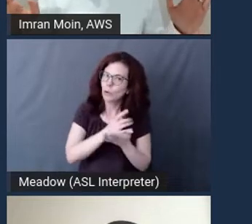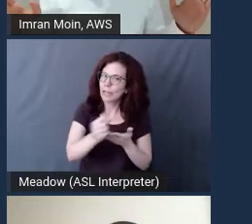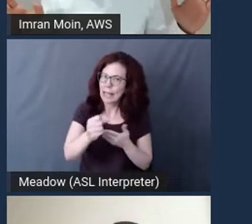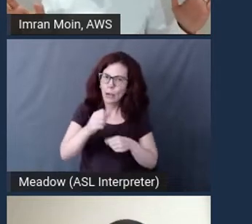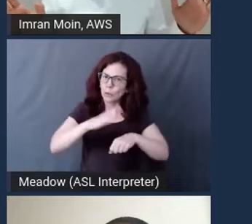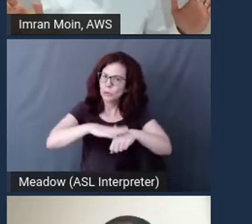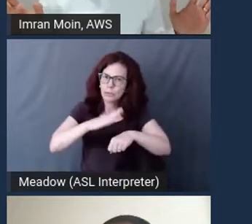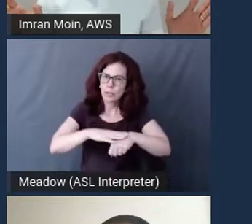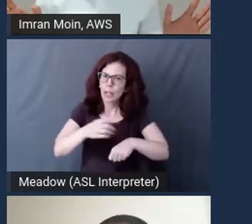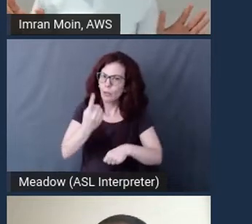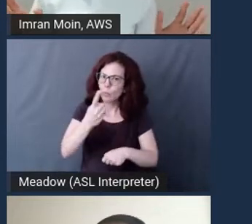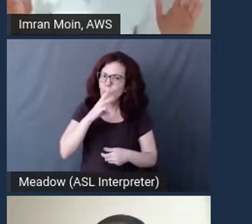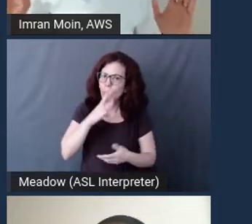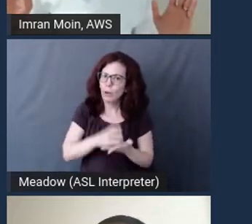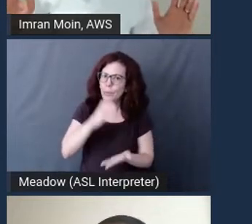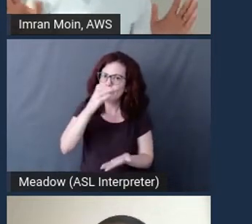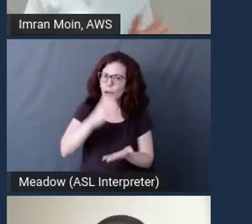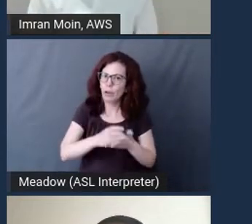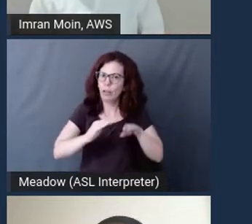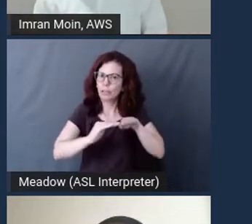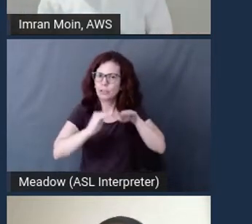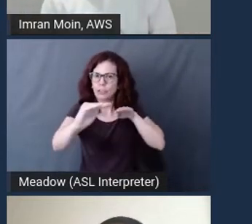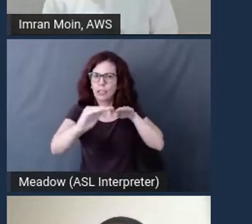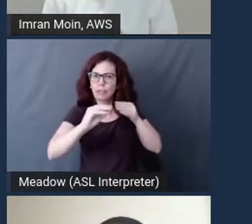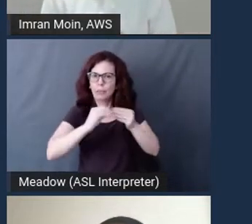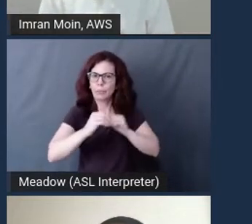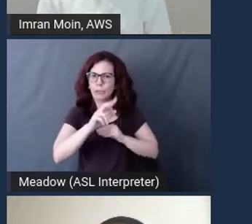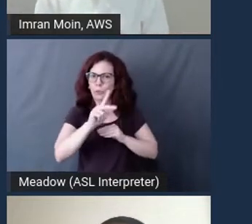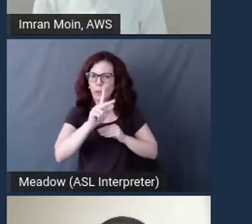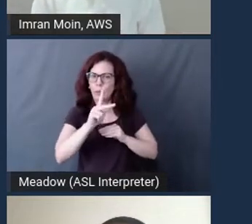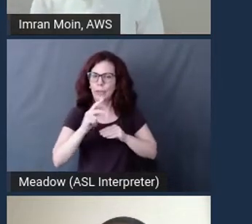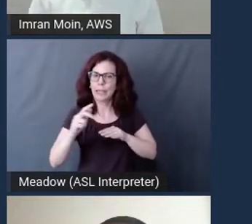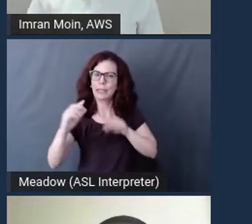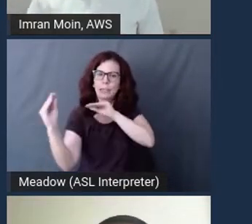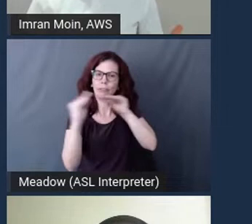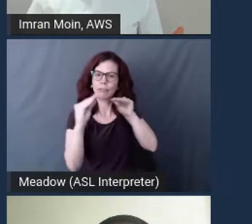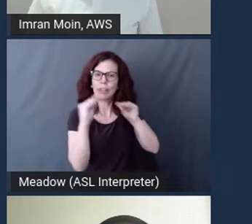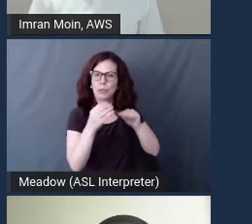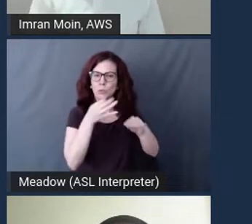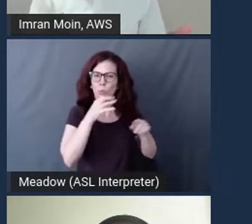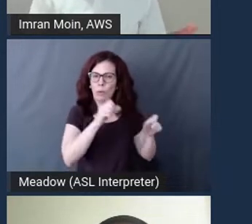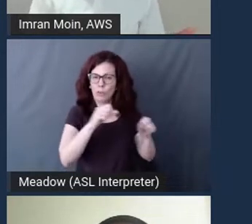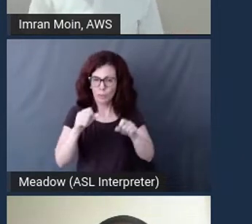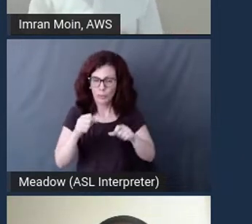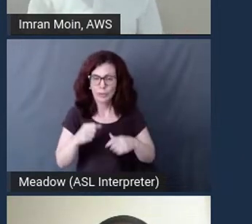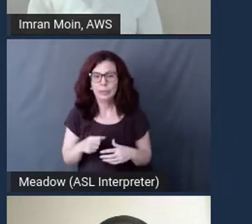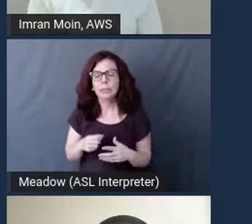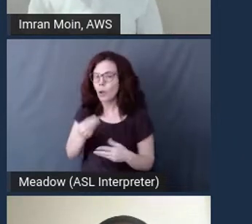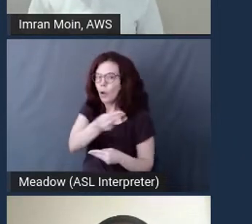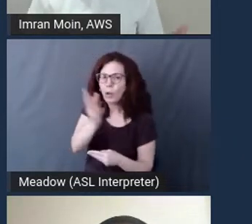There's only one bottle left in shelf number 23. You need to refill as soon as possible. So, and by the way, email is just an example.